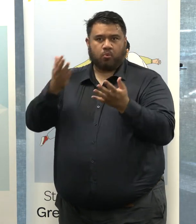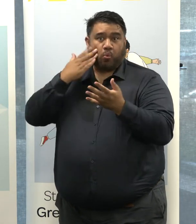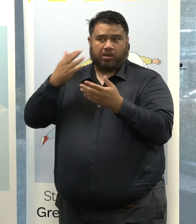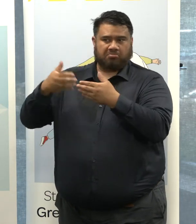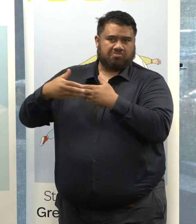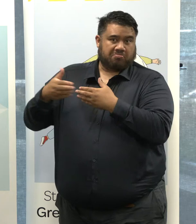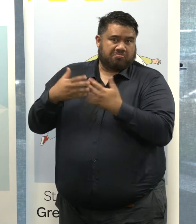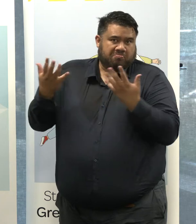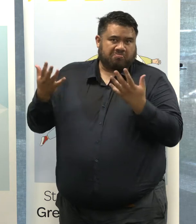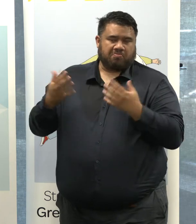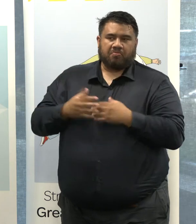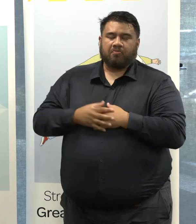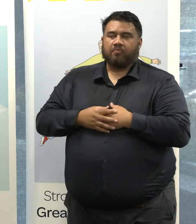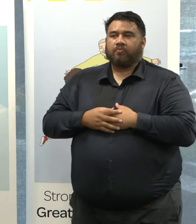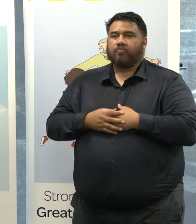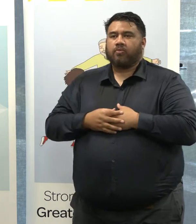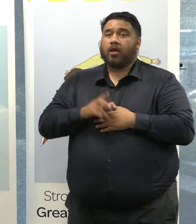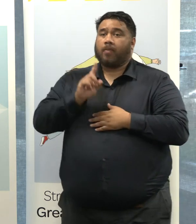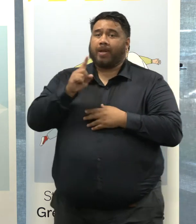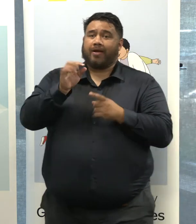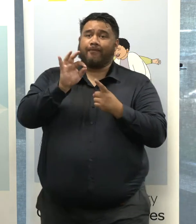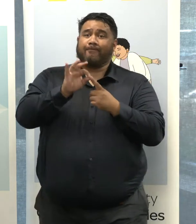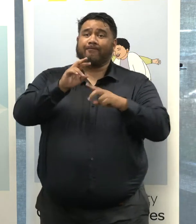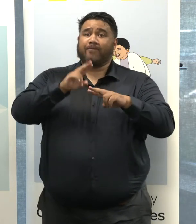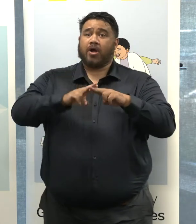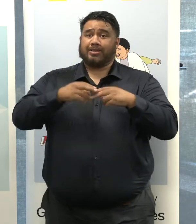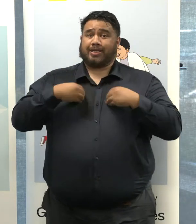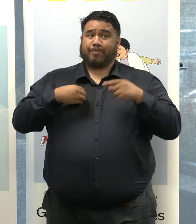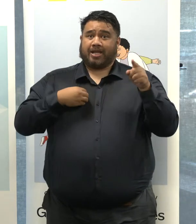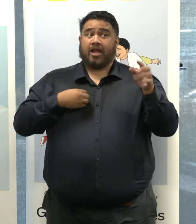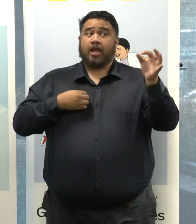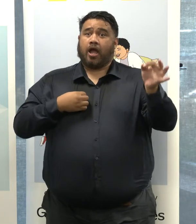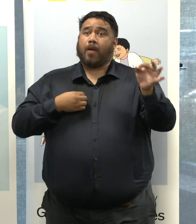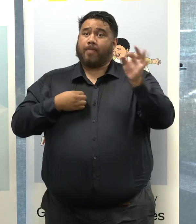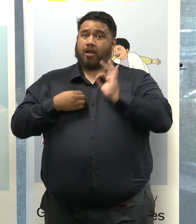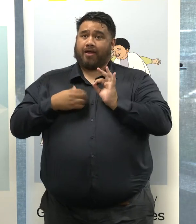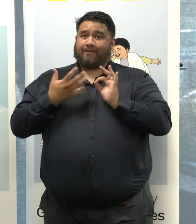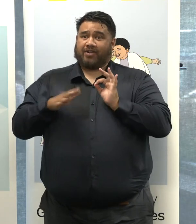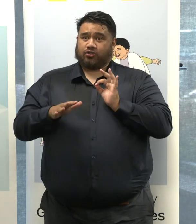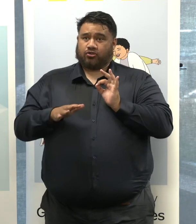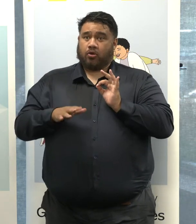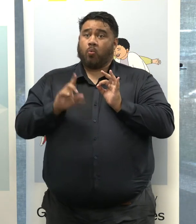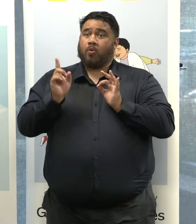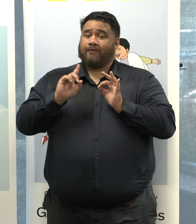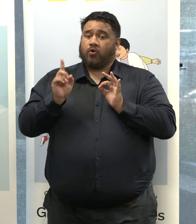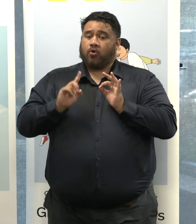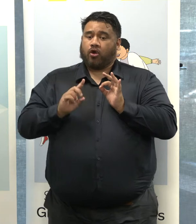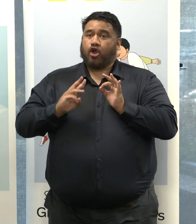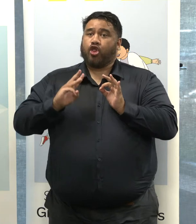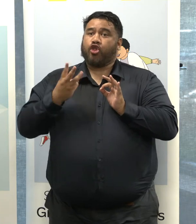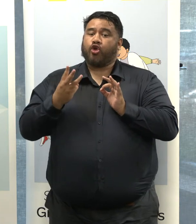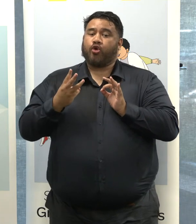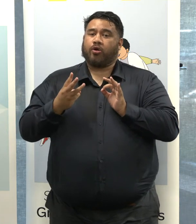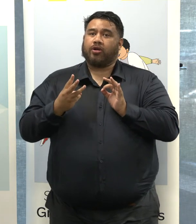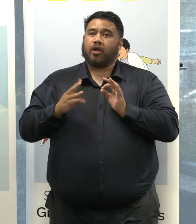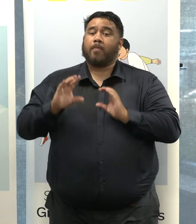The question then is the decision for ministers about making it available for that group if they want to do that. One thing I would say is that